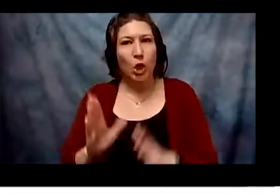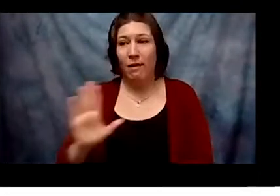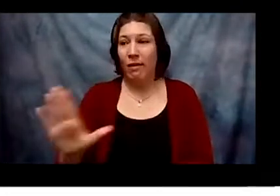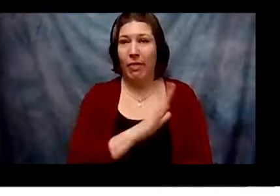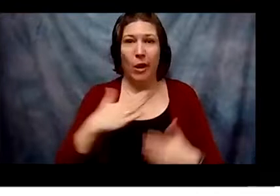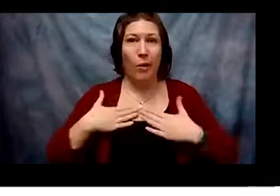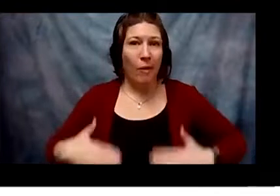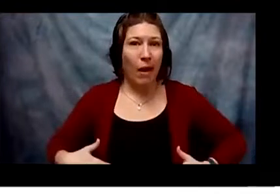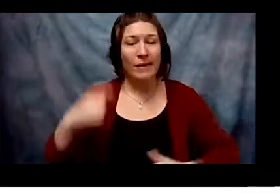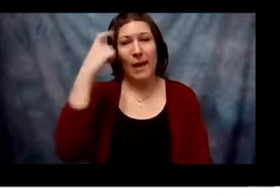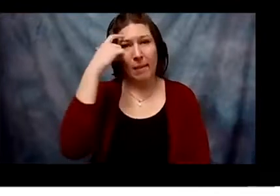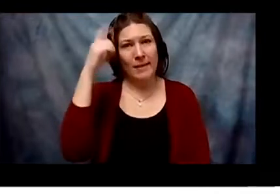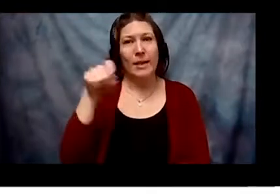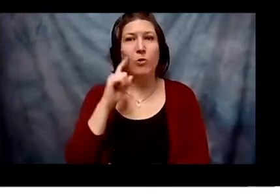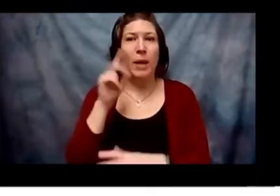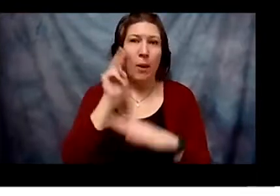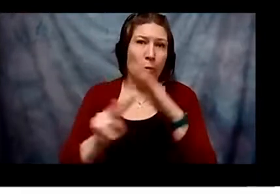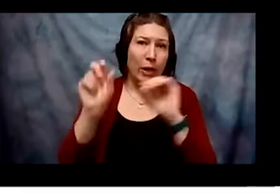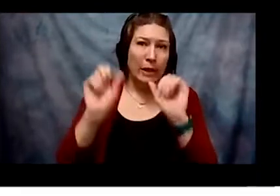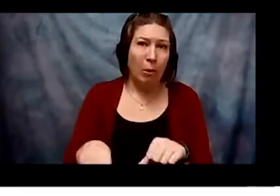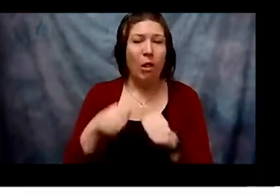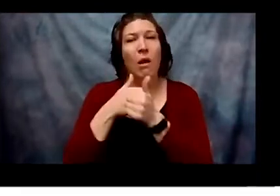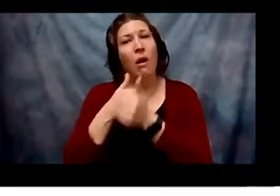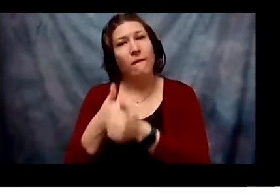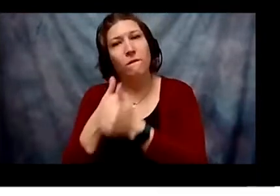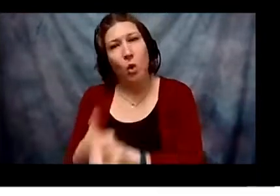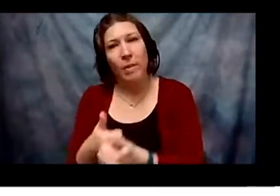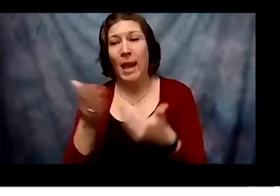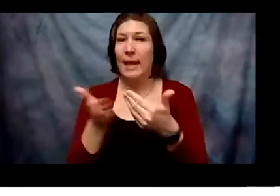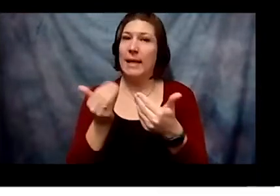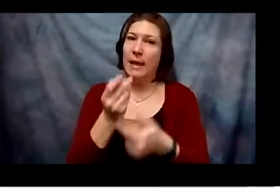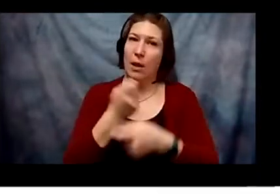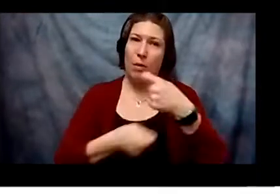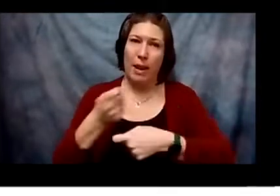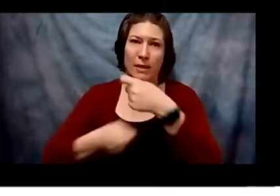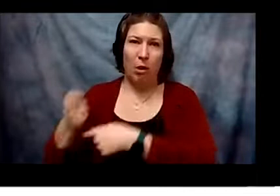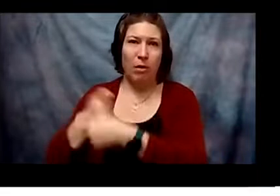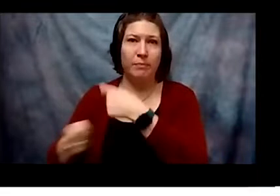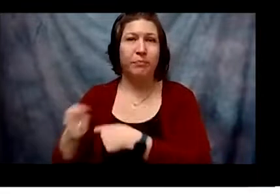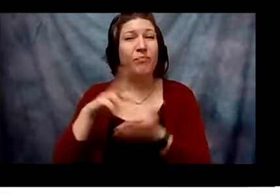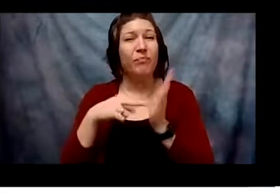be predictable, conforming, and easily replaceable. That meant that factory owners